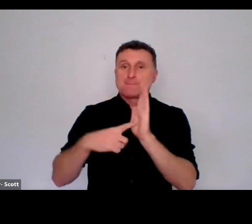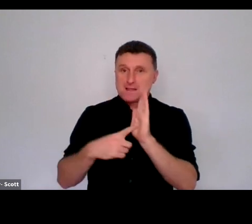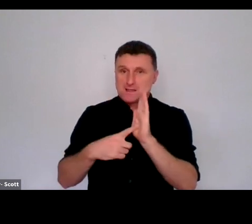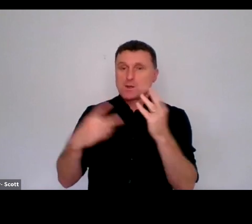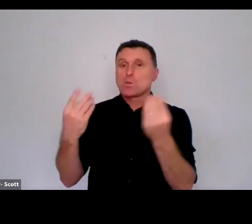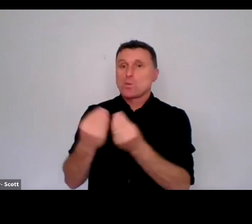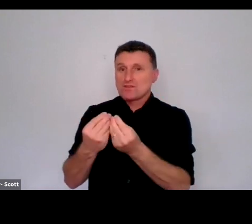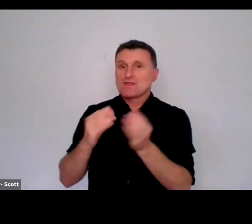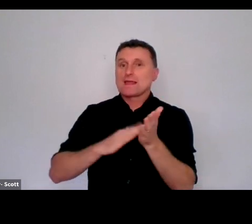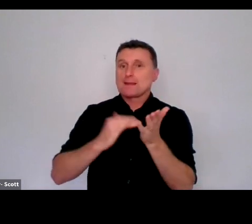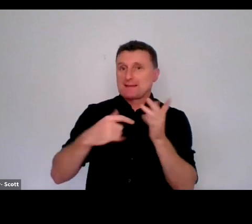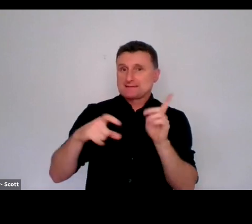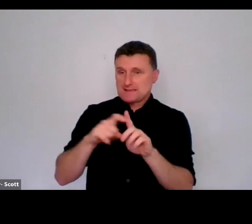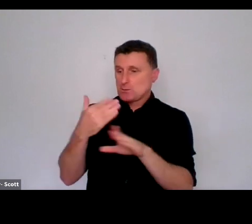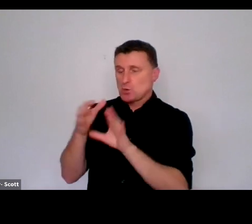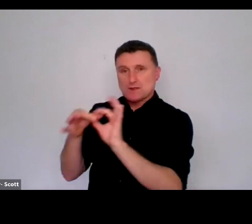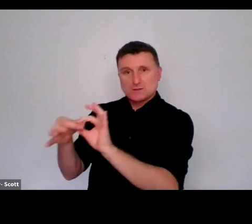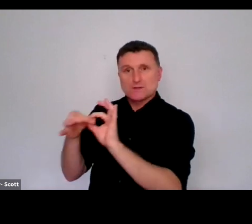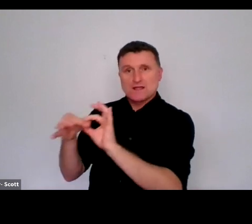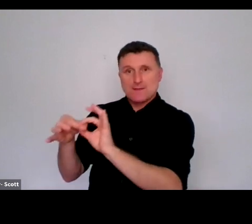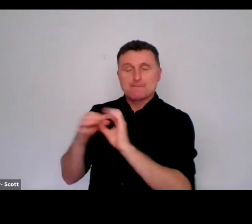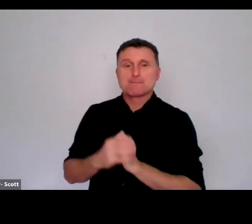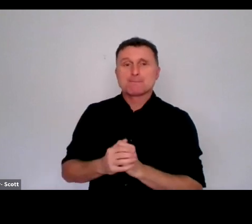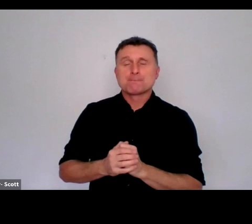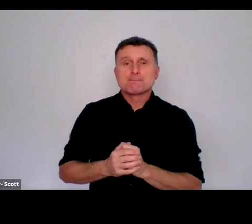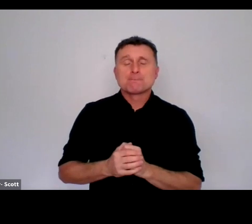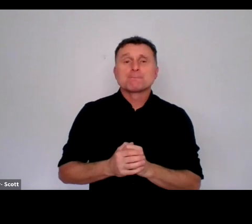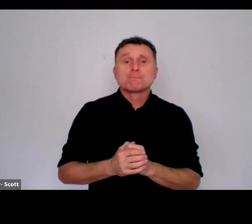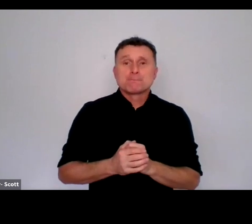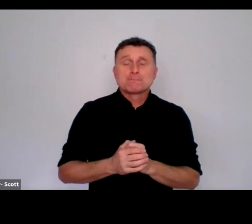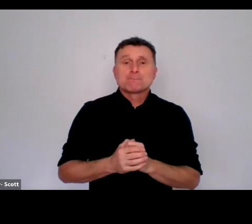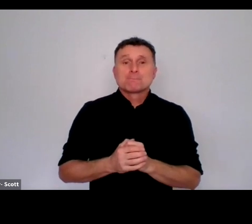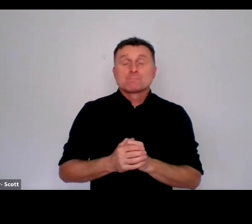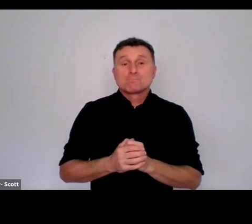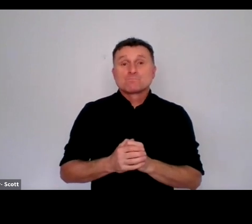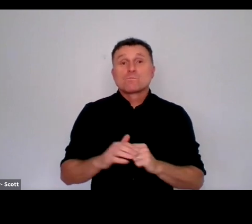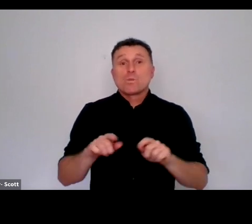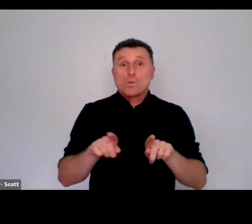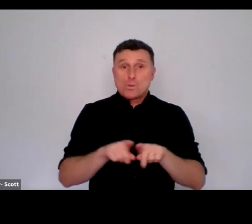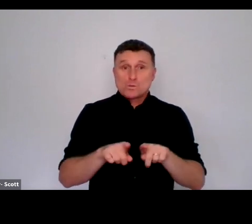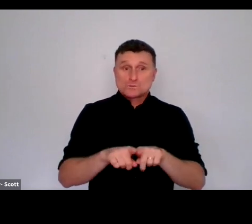We are also making sure that we have, as part of establishing our permanent